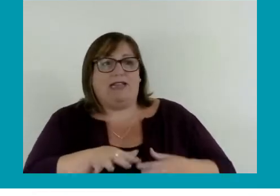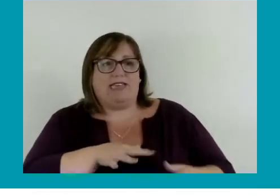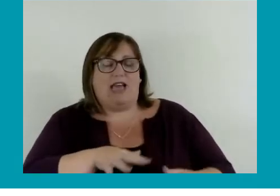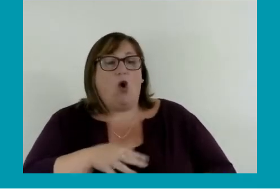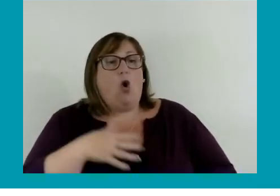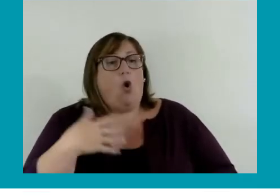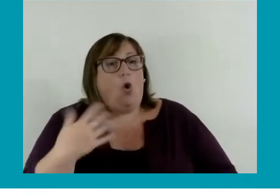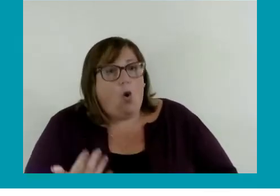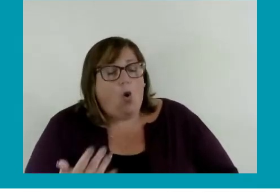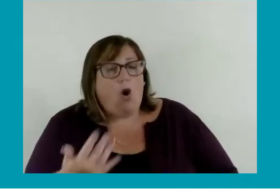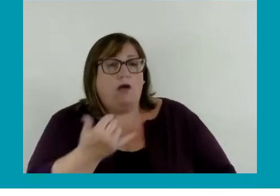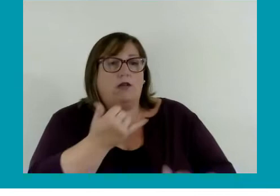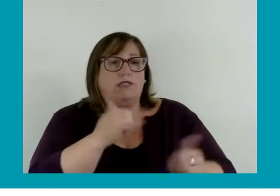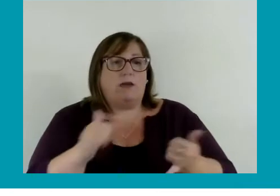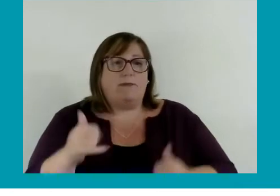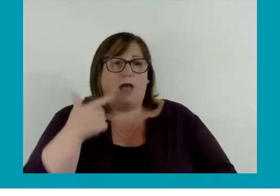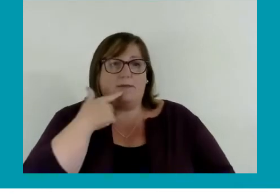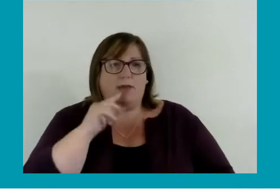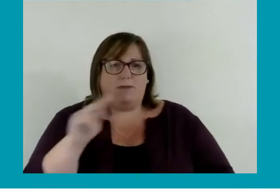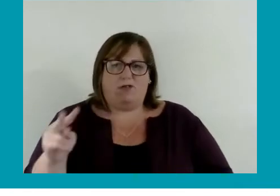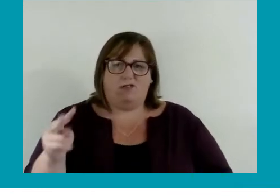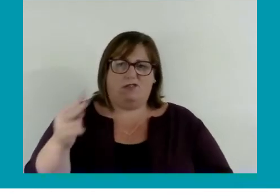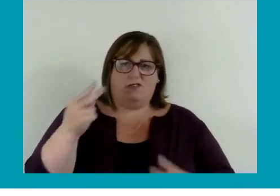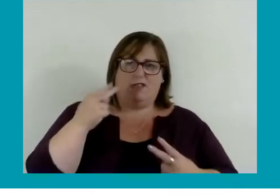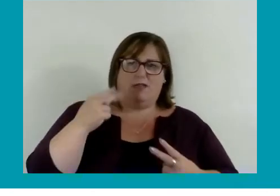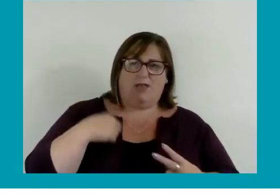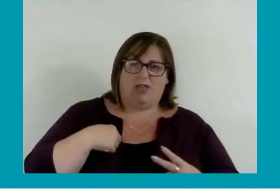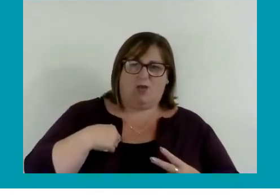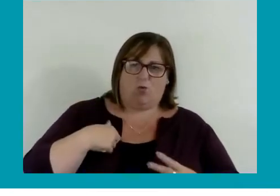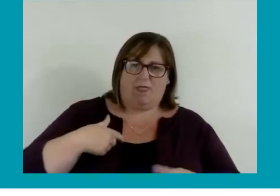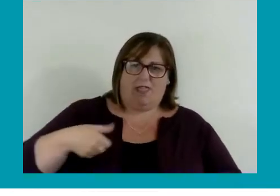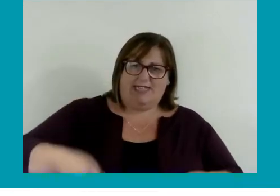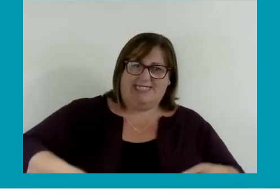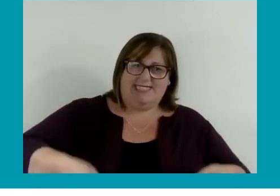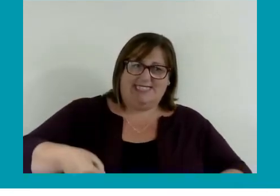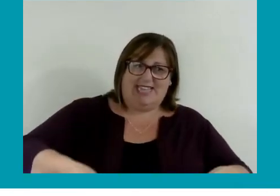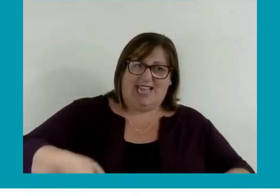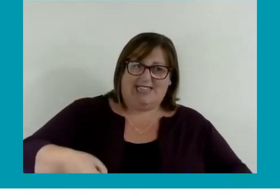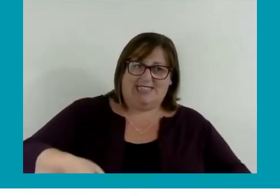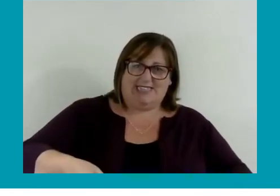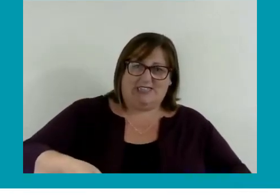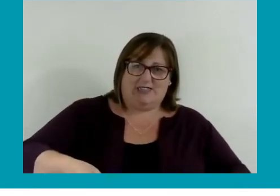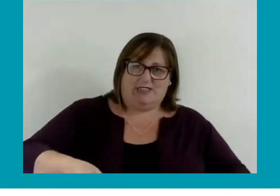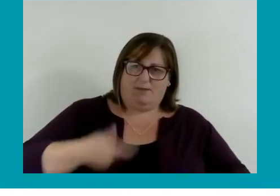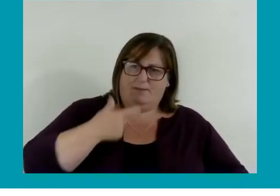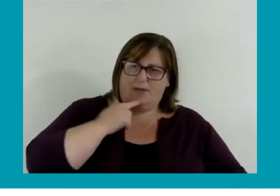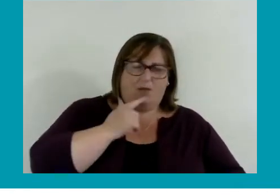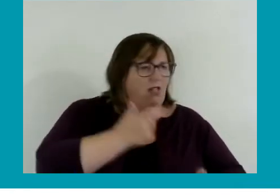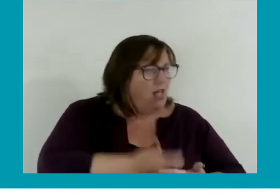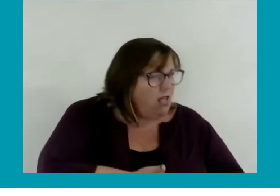or i spent nearly three years in and out of a wheelchair um oh gosh i was repeatedly